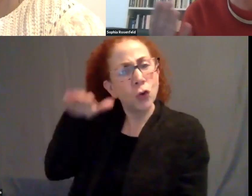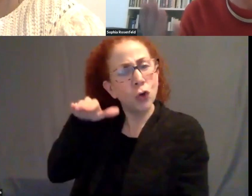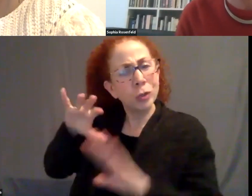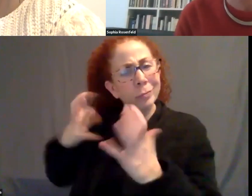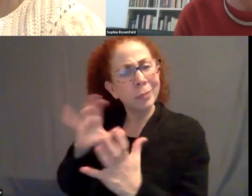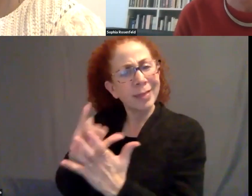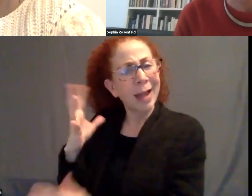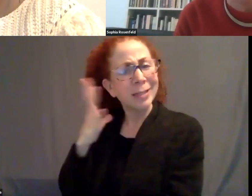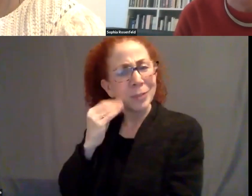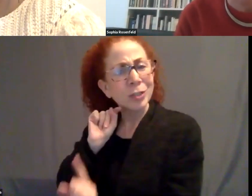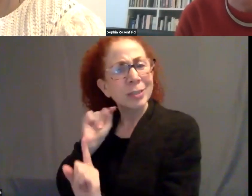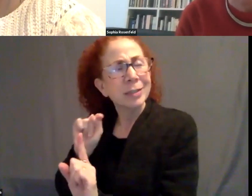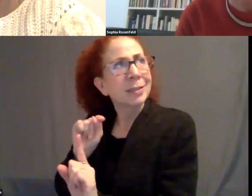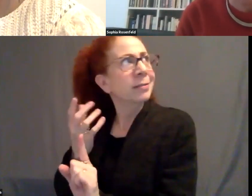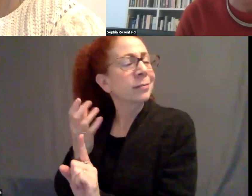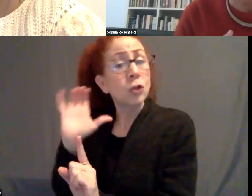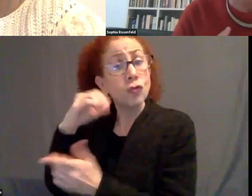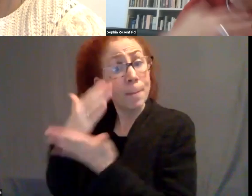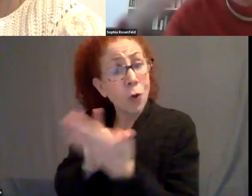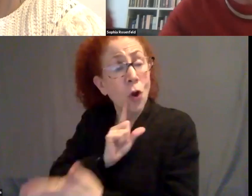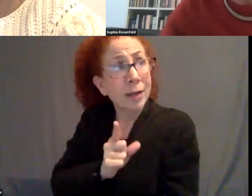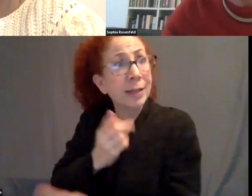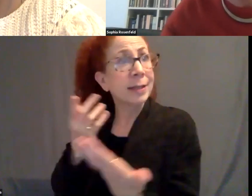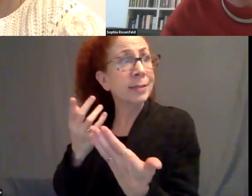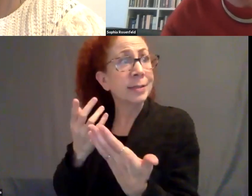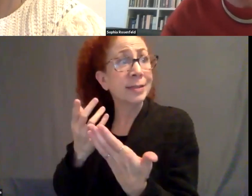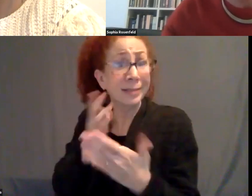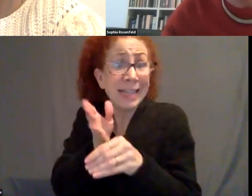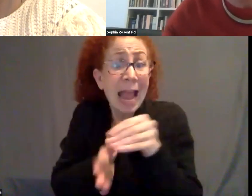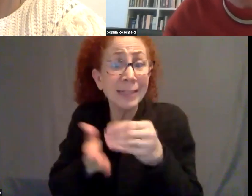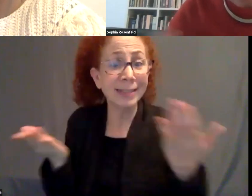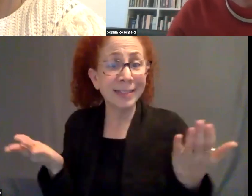its strangest quality is that one exits its identity.